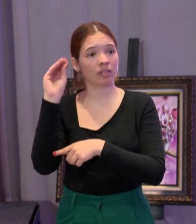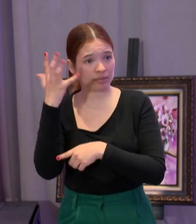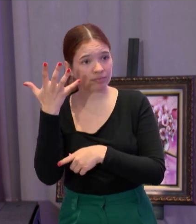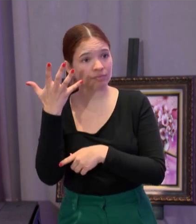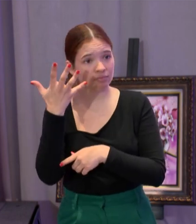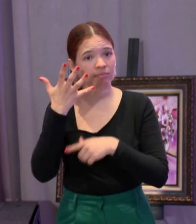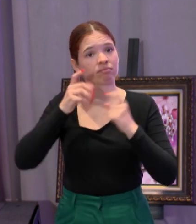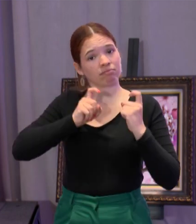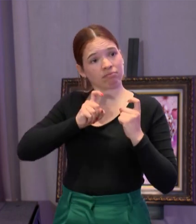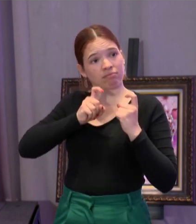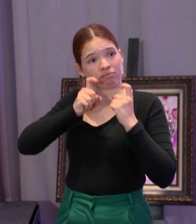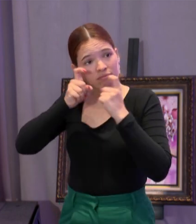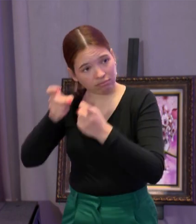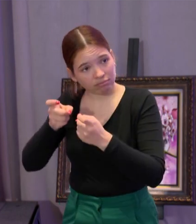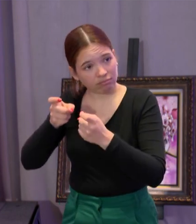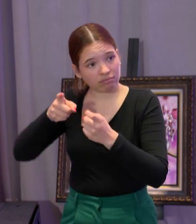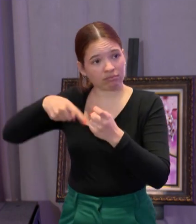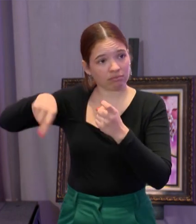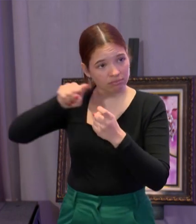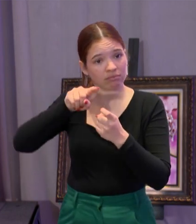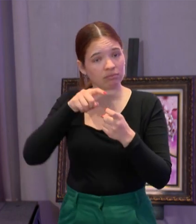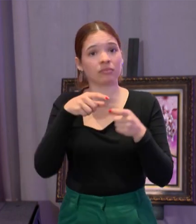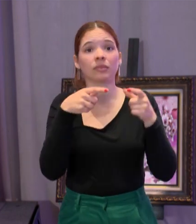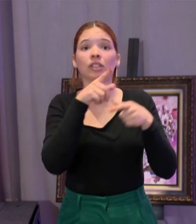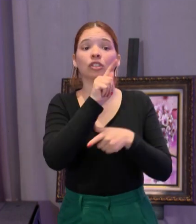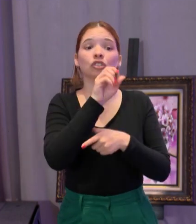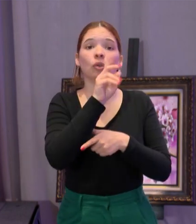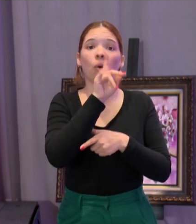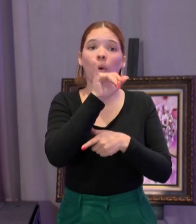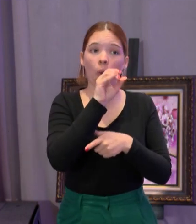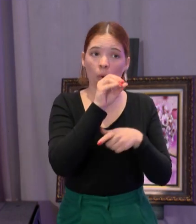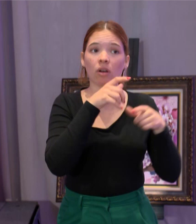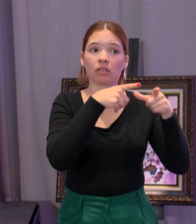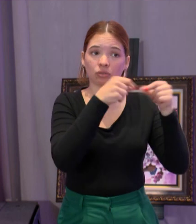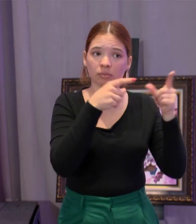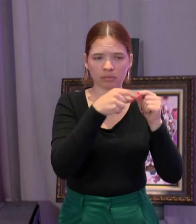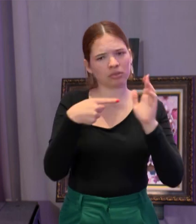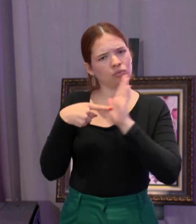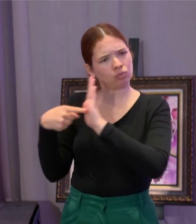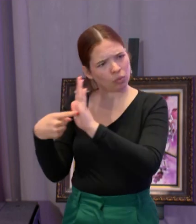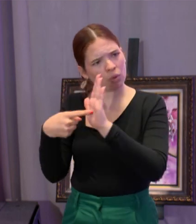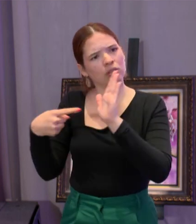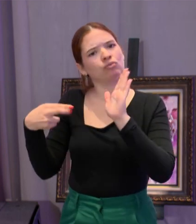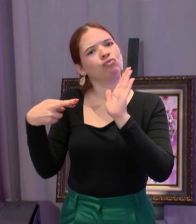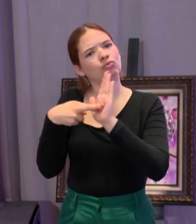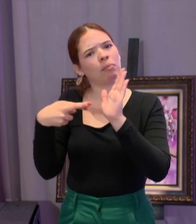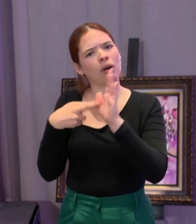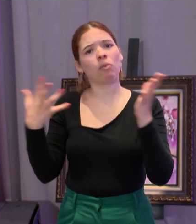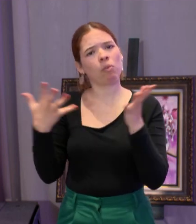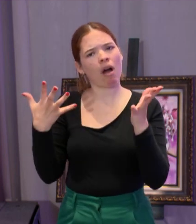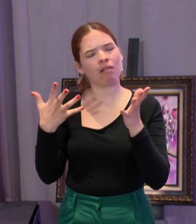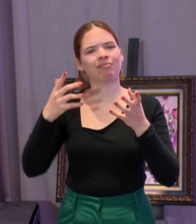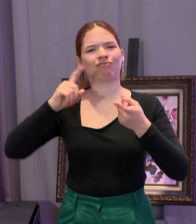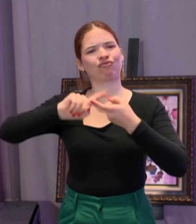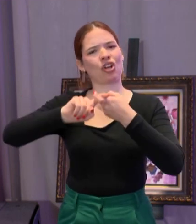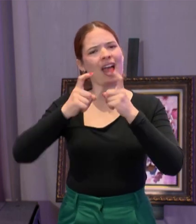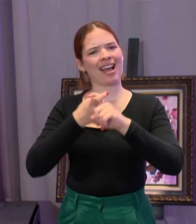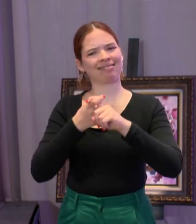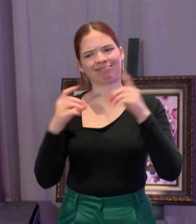CITY OF TOKYO AS A SYMBOL OF FRIENDSHIP BETWEEN JAPAN AND THE UNITED STATES IN 1912.